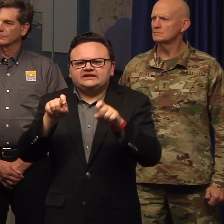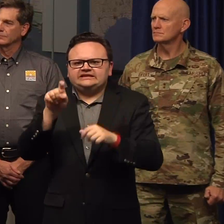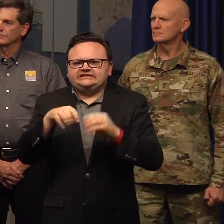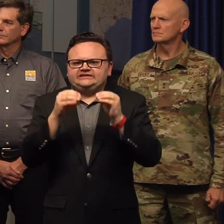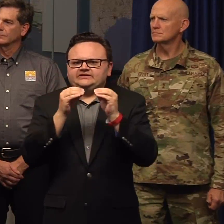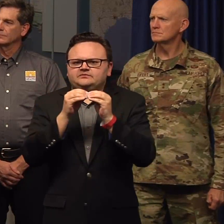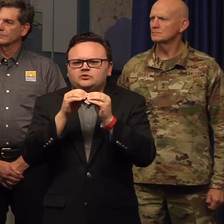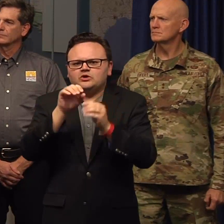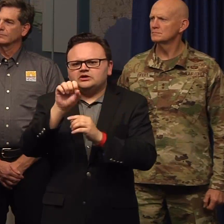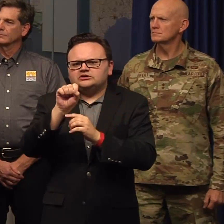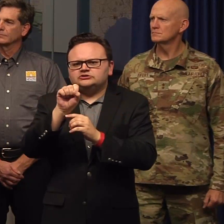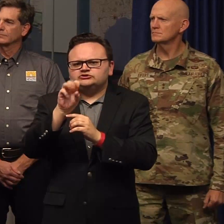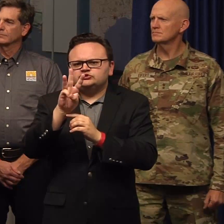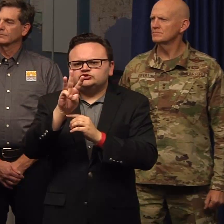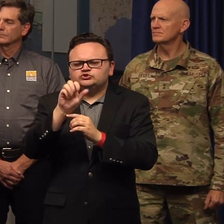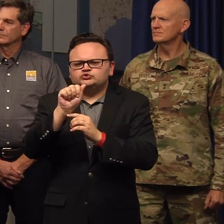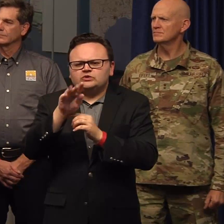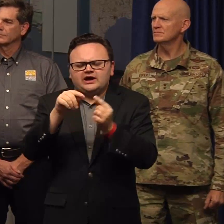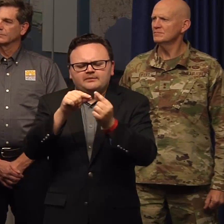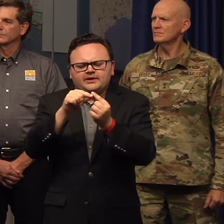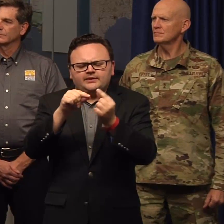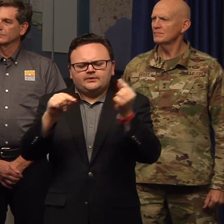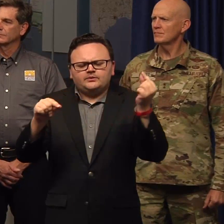THERE'S TWO BIG SUPPLY ISSUES. ONE RELATES SPECIFICALLY TO